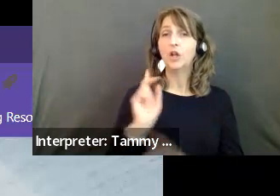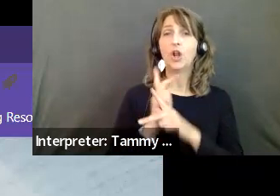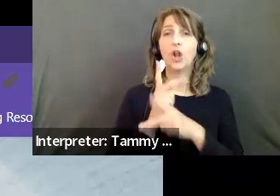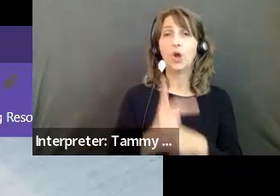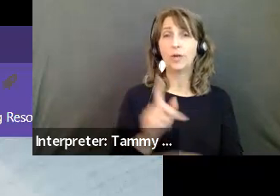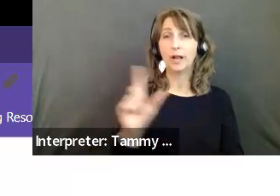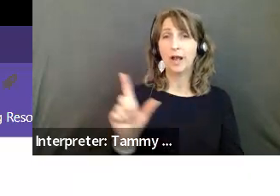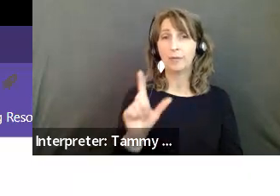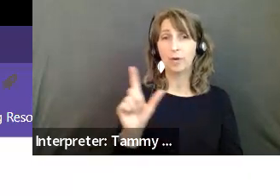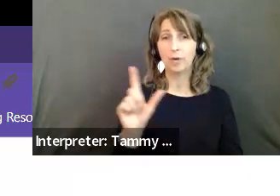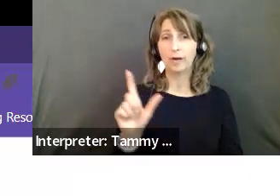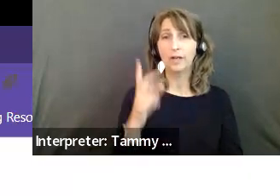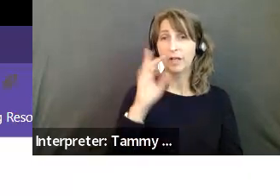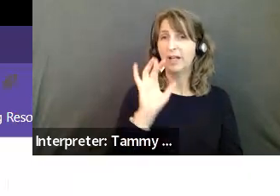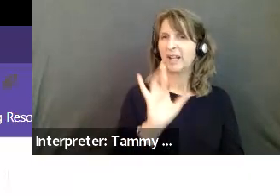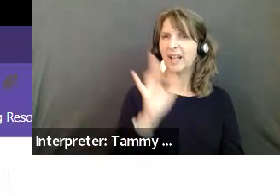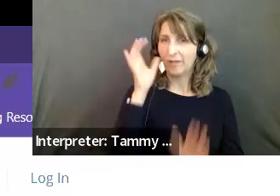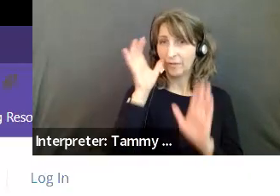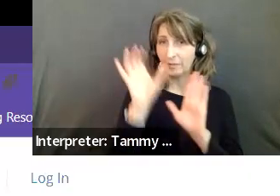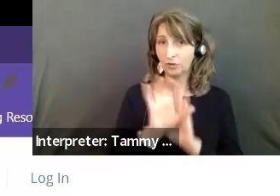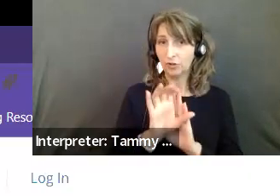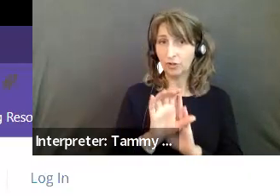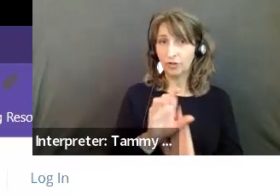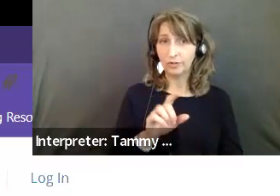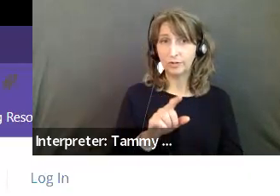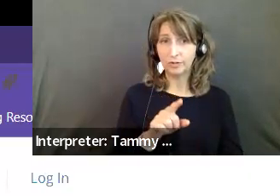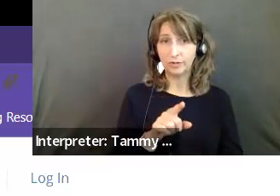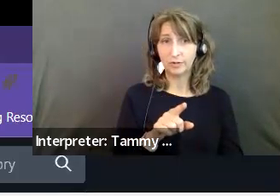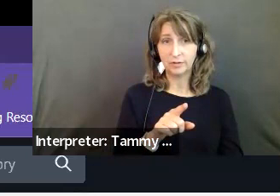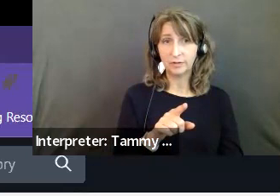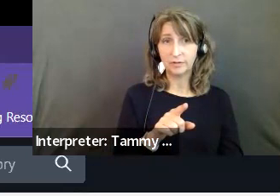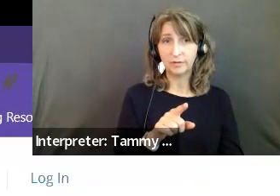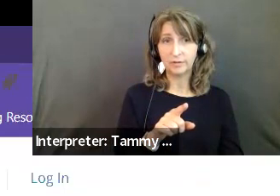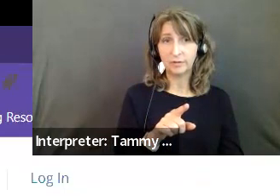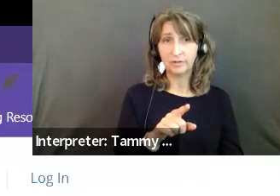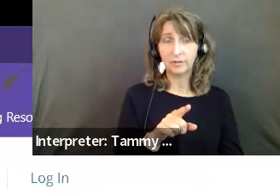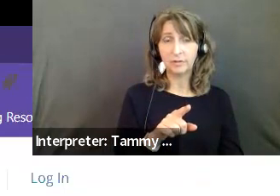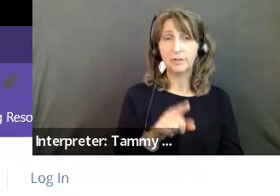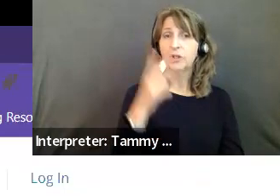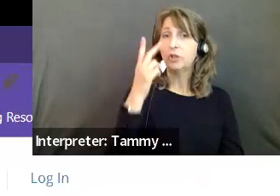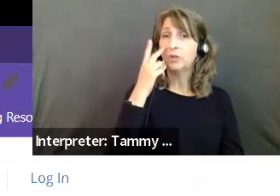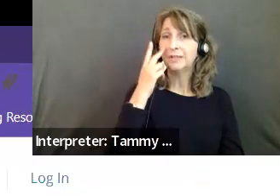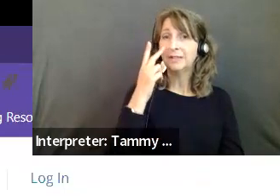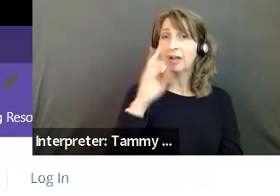If you click on this picture in our presentation, it'll take you out to our inventory on our website.